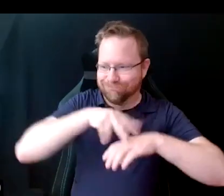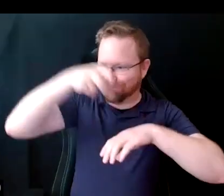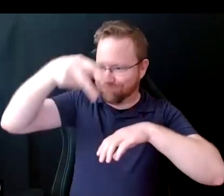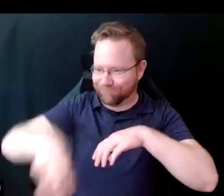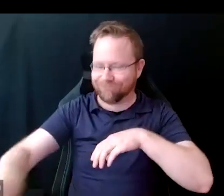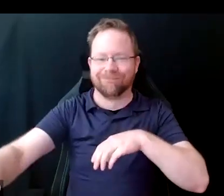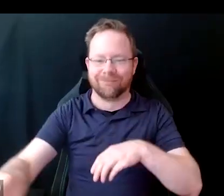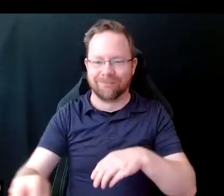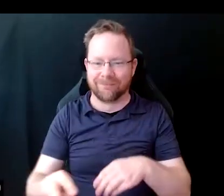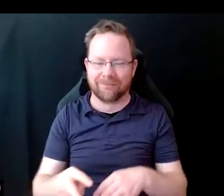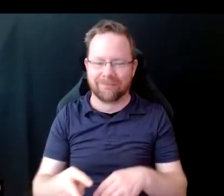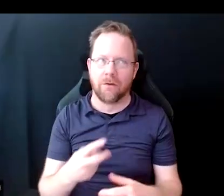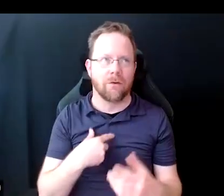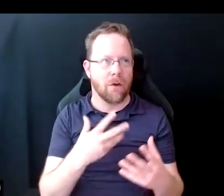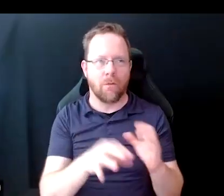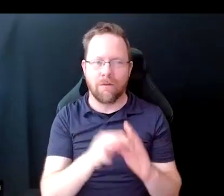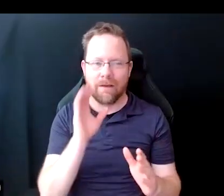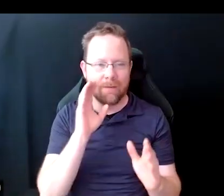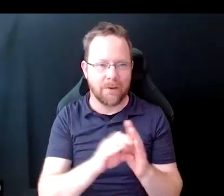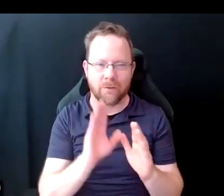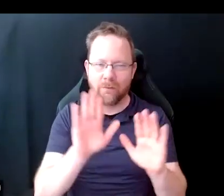Again, love to have that picture, I think that would be marvelous.